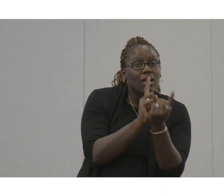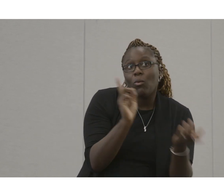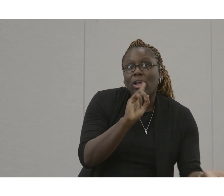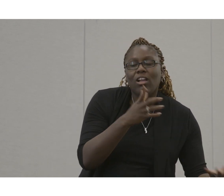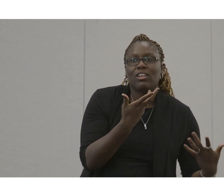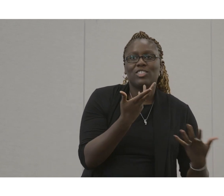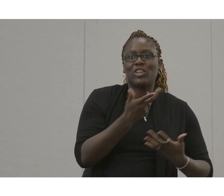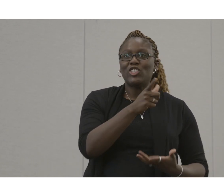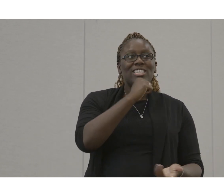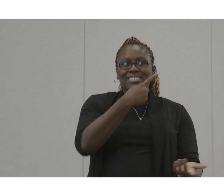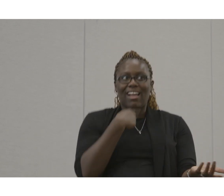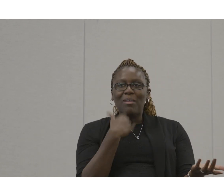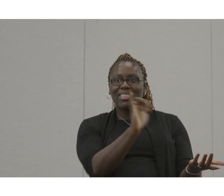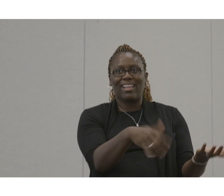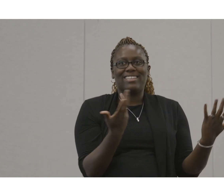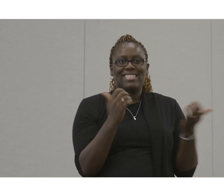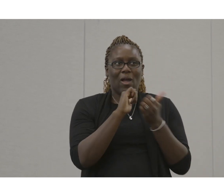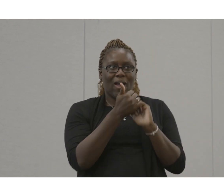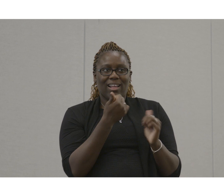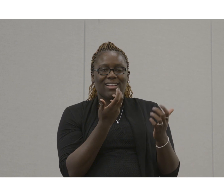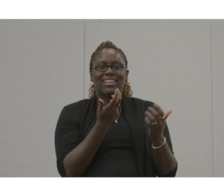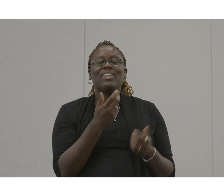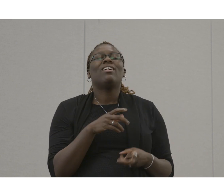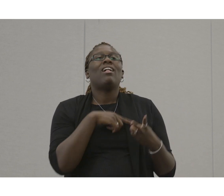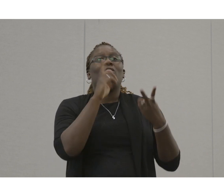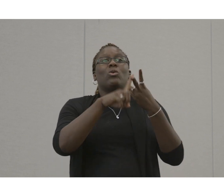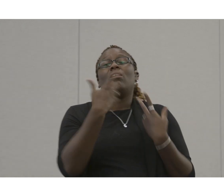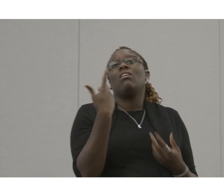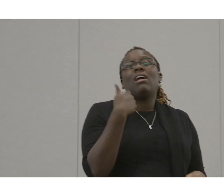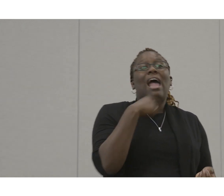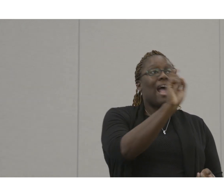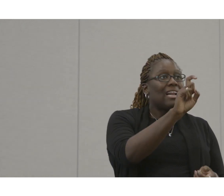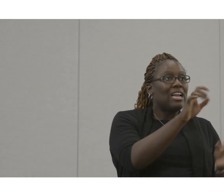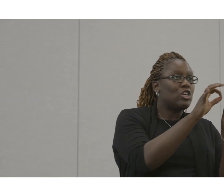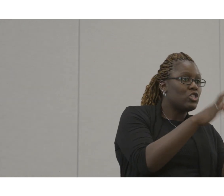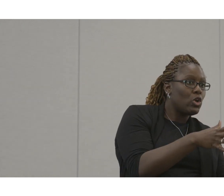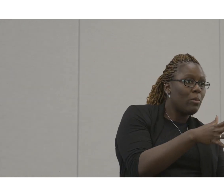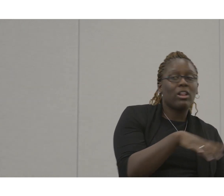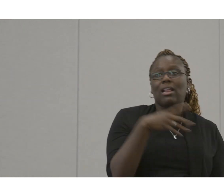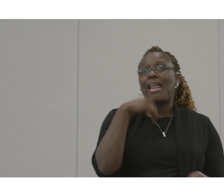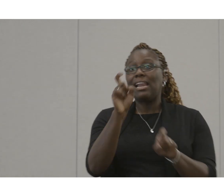The new coordinator never mentioned it. So how was I supposed to know? Then when I mentioned that I needed both a sign language interpreter